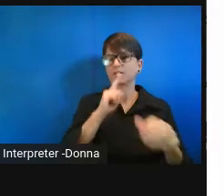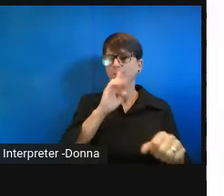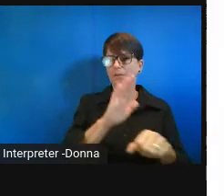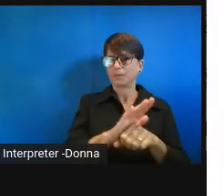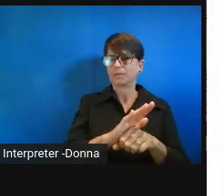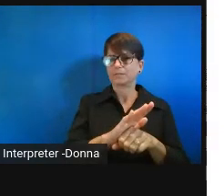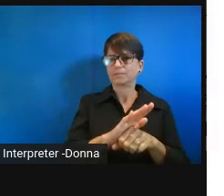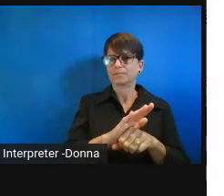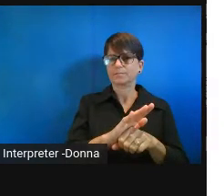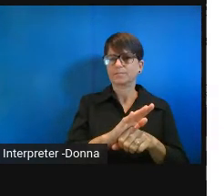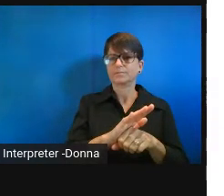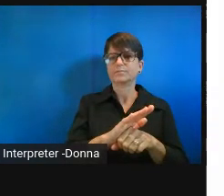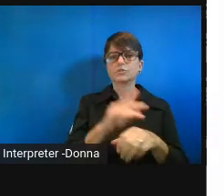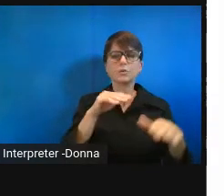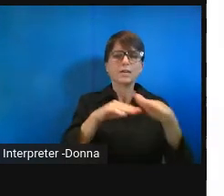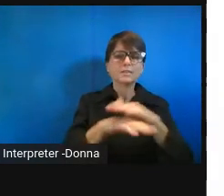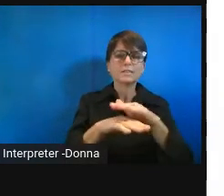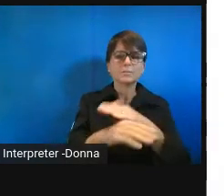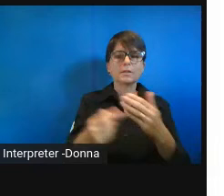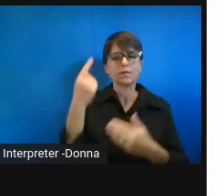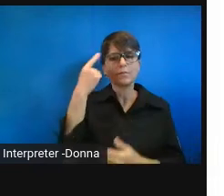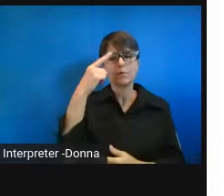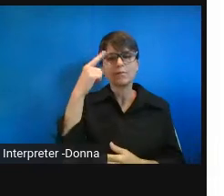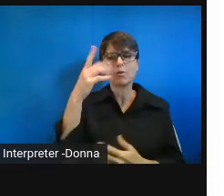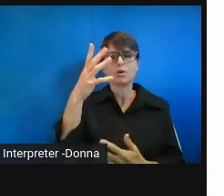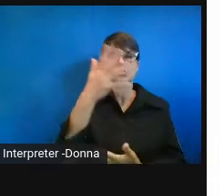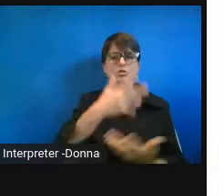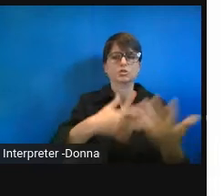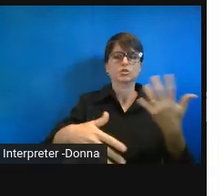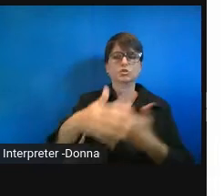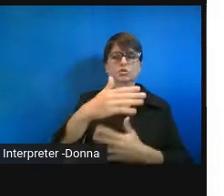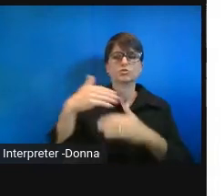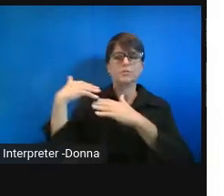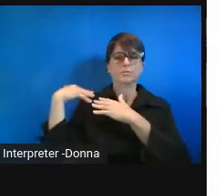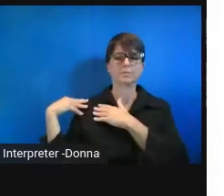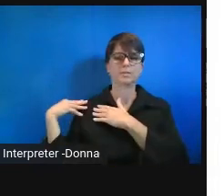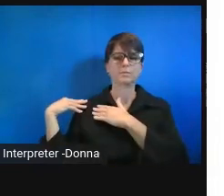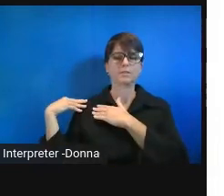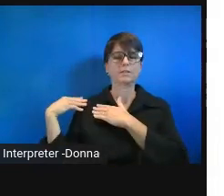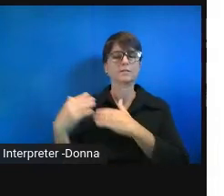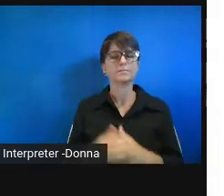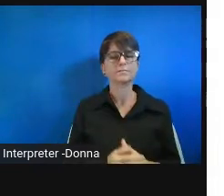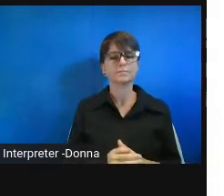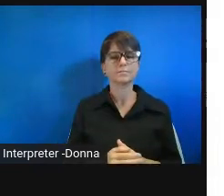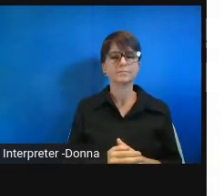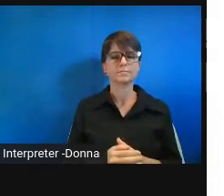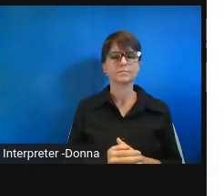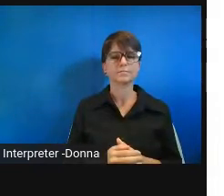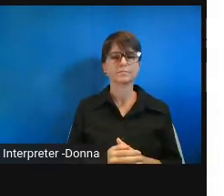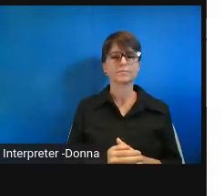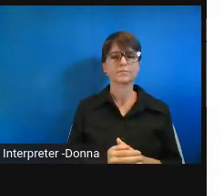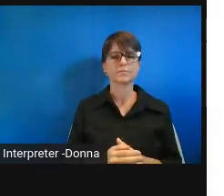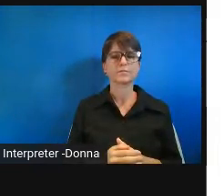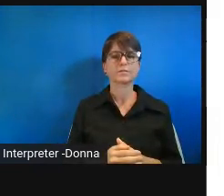What to include in an accessibility statement? It depends on the country and regulation.